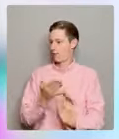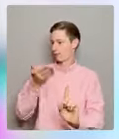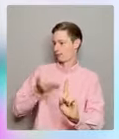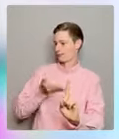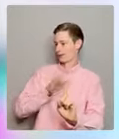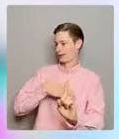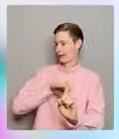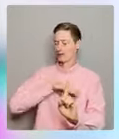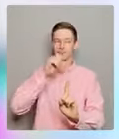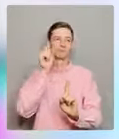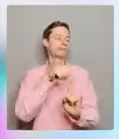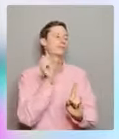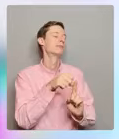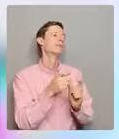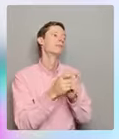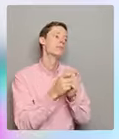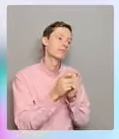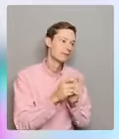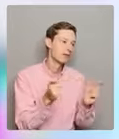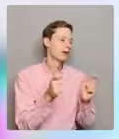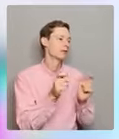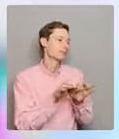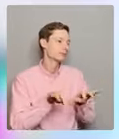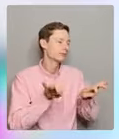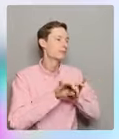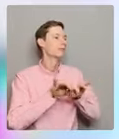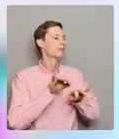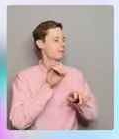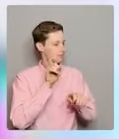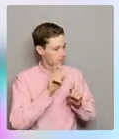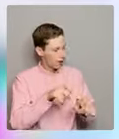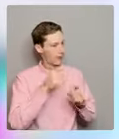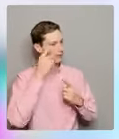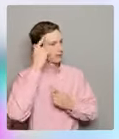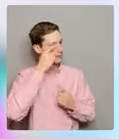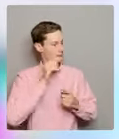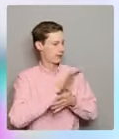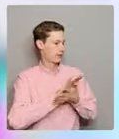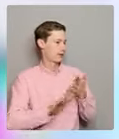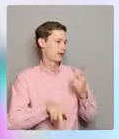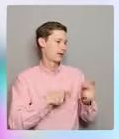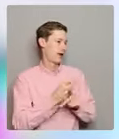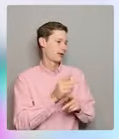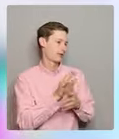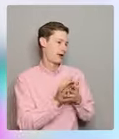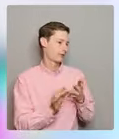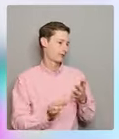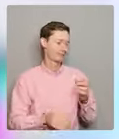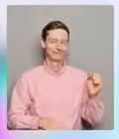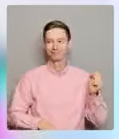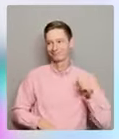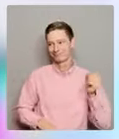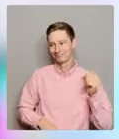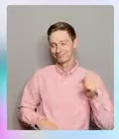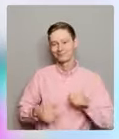And yes, it's such a huge deal. It's so important to your players that you gotta be thinking about these types of options. Absolutely.